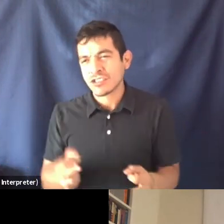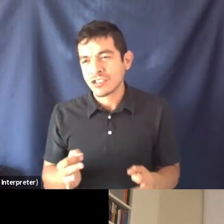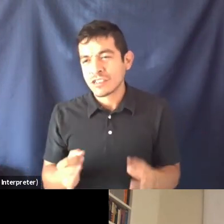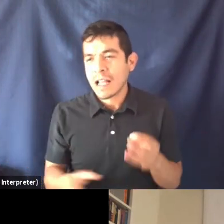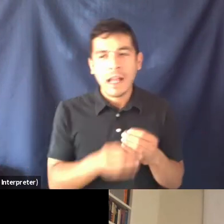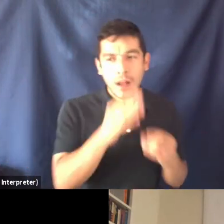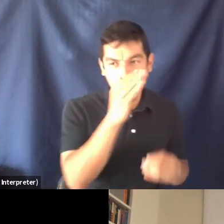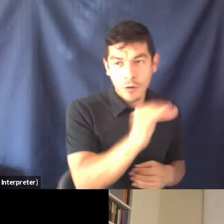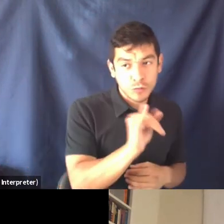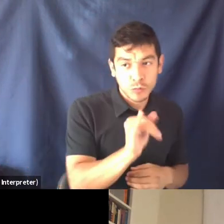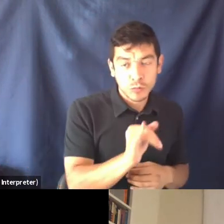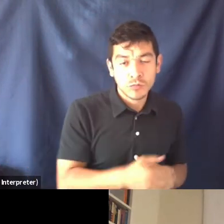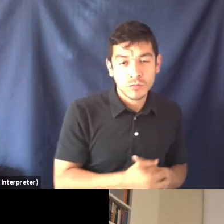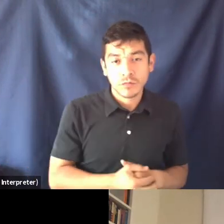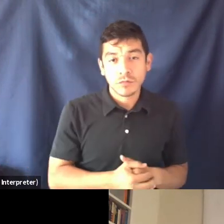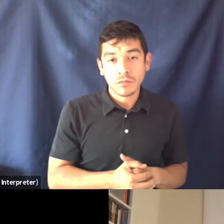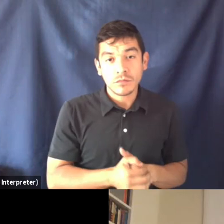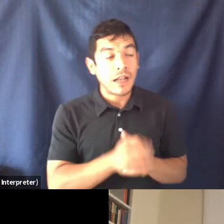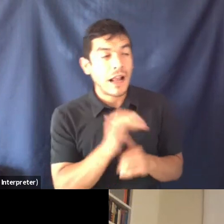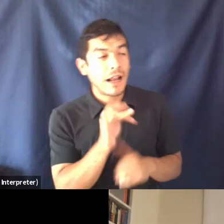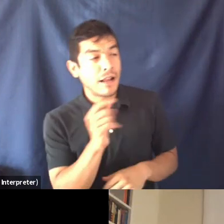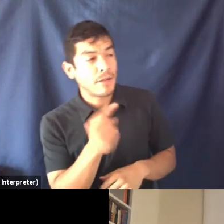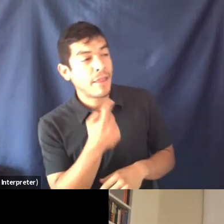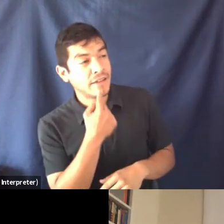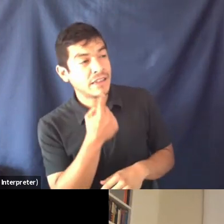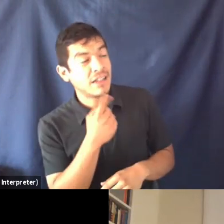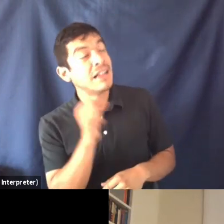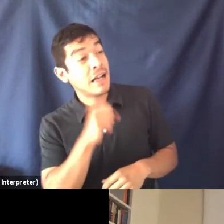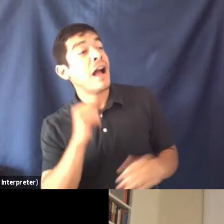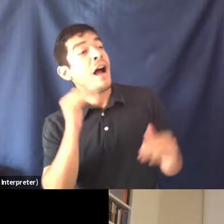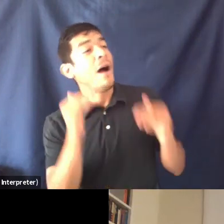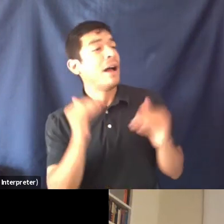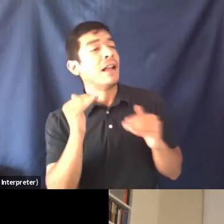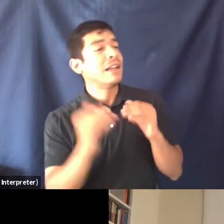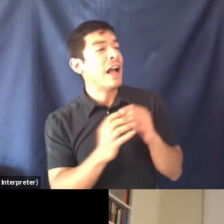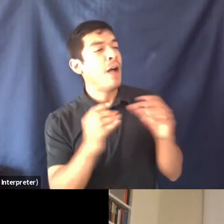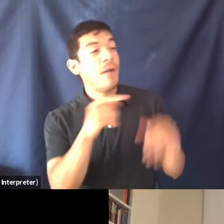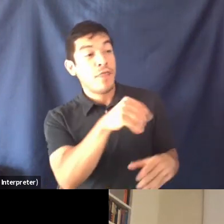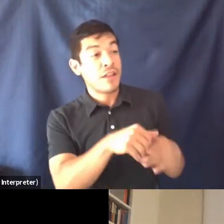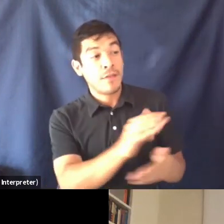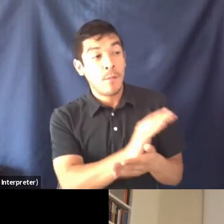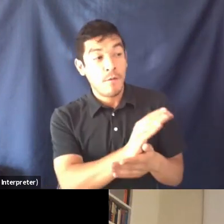Yeah, balancing how much were there in the film and how much we get to know them was difficult